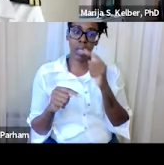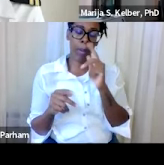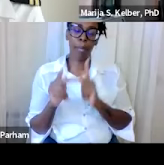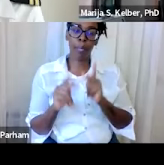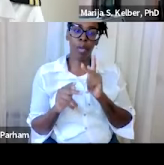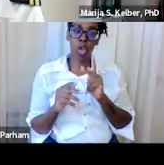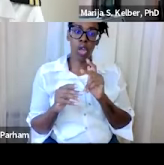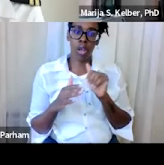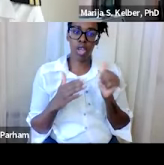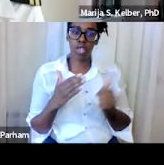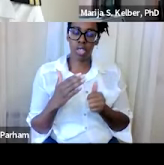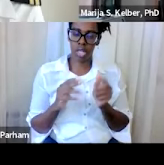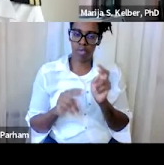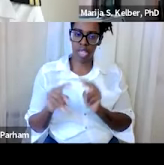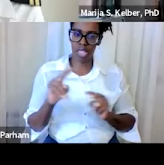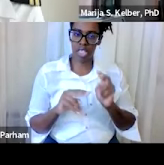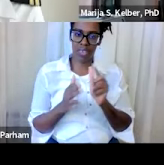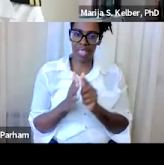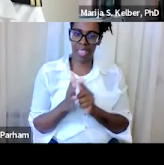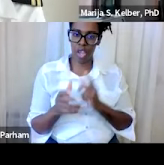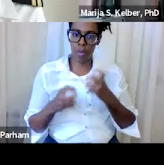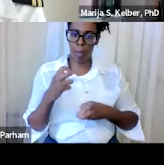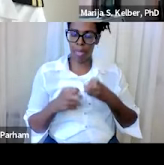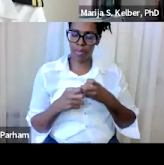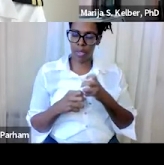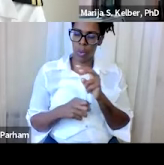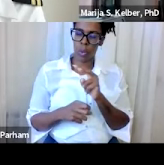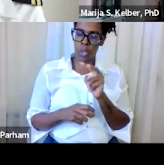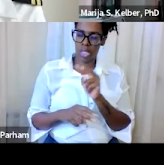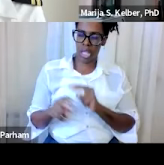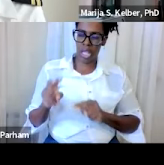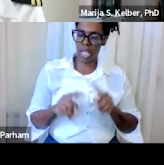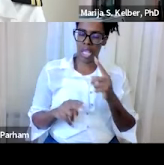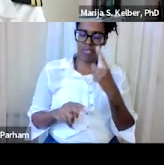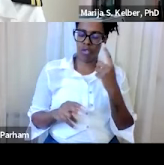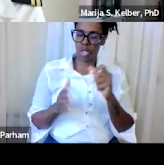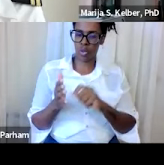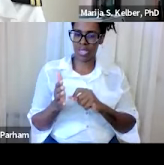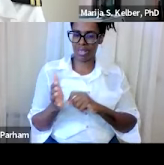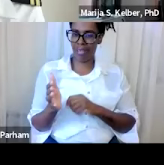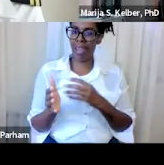for legal problems are assessed and they're also given greater confidentiality